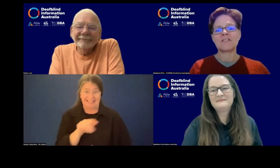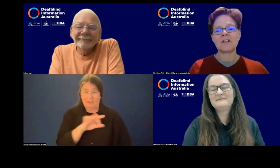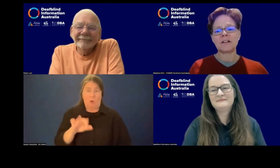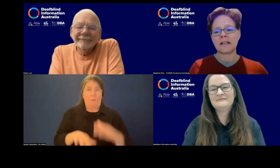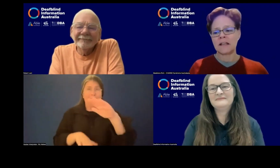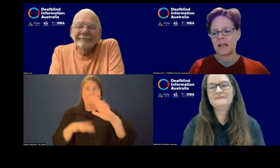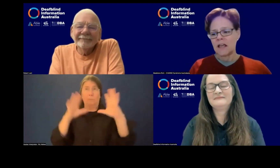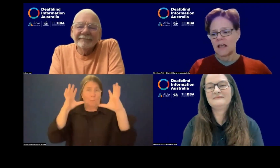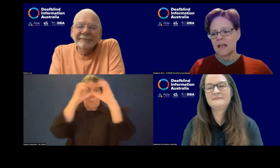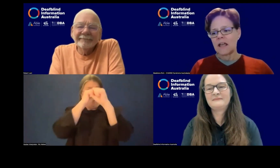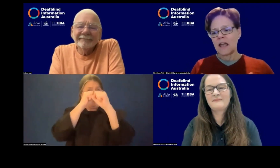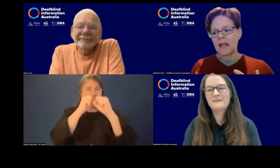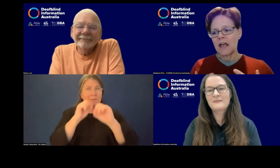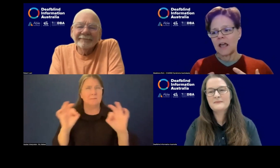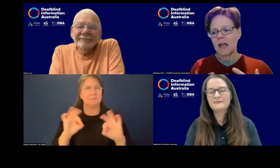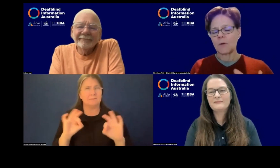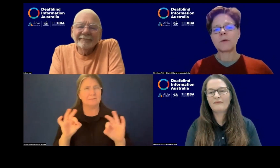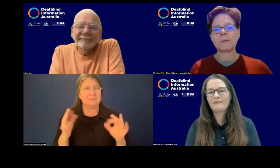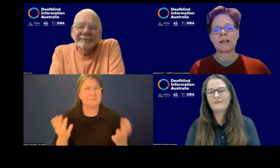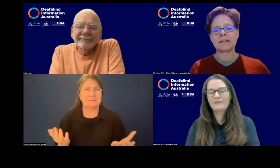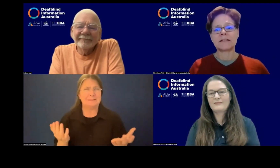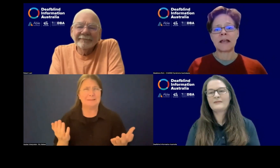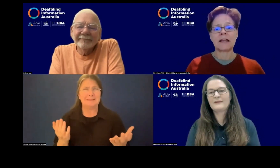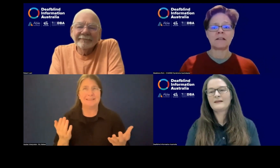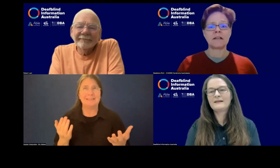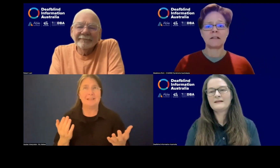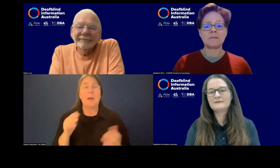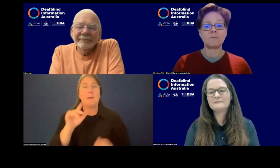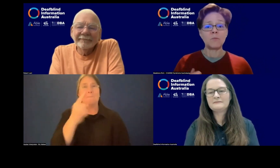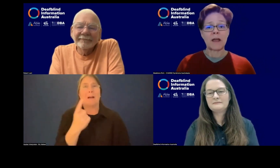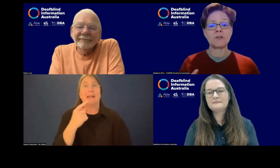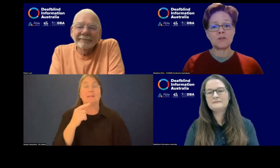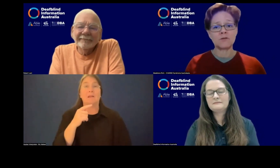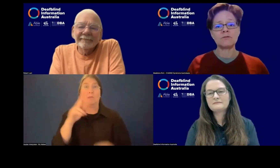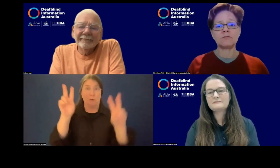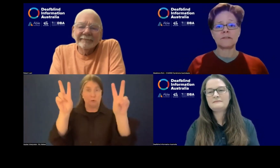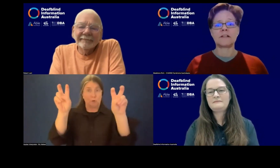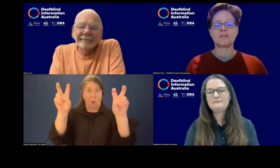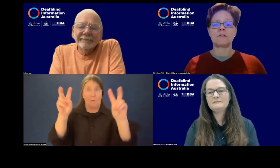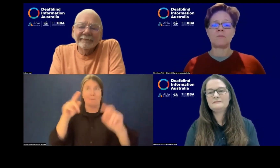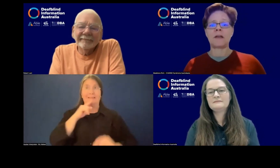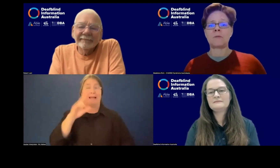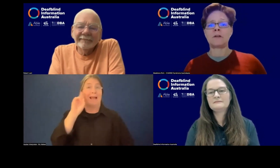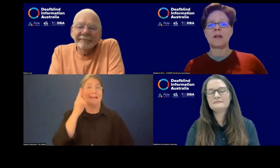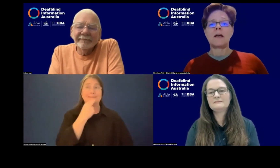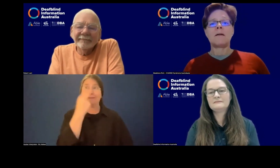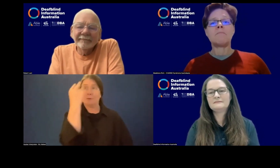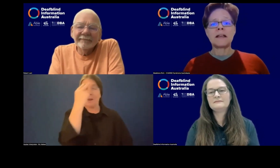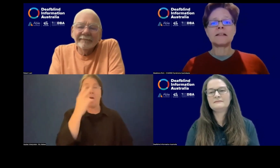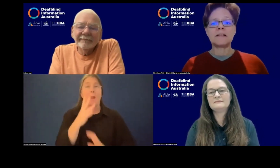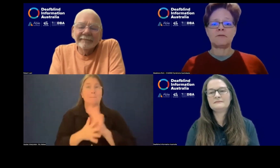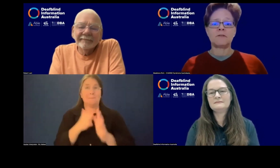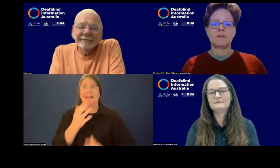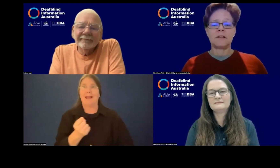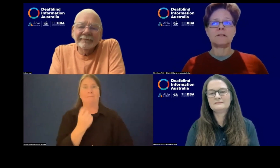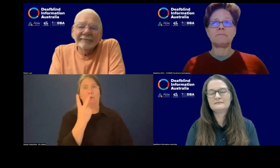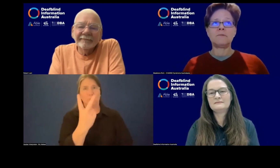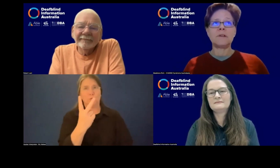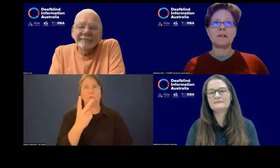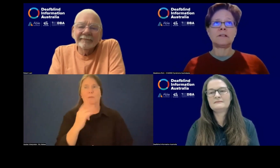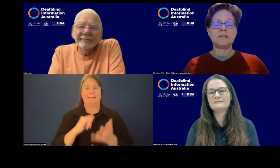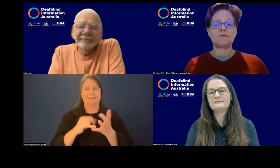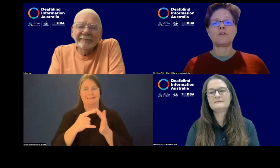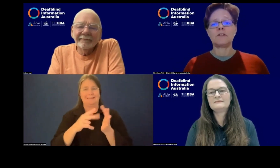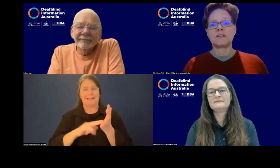It certainly helps people understand that having a dual sensory impairment is different to